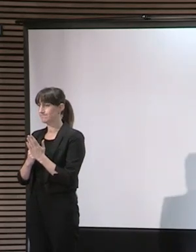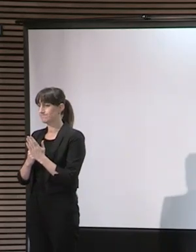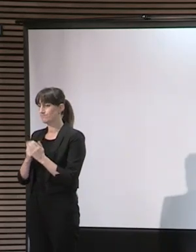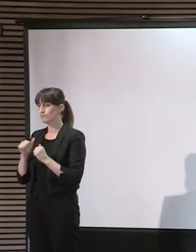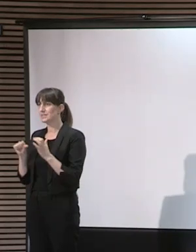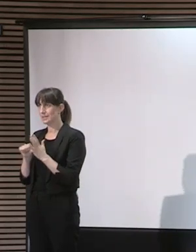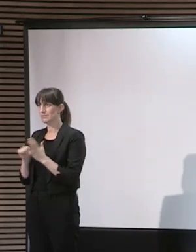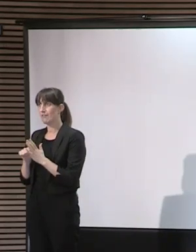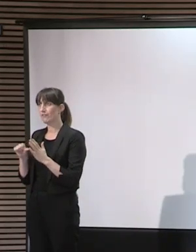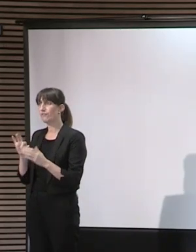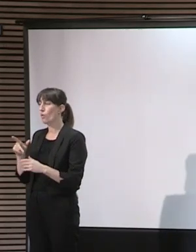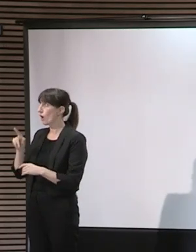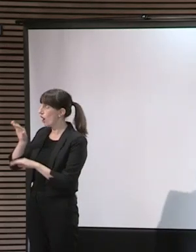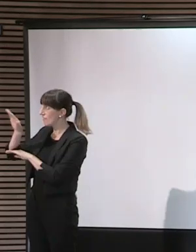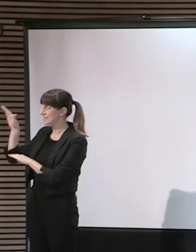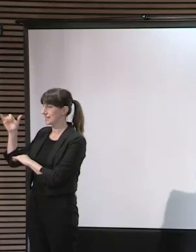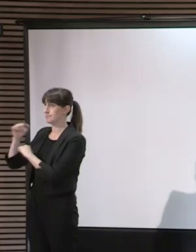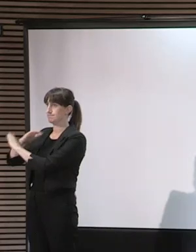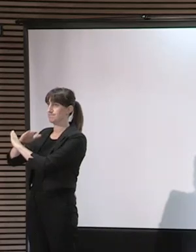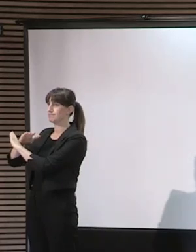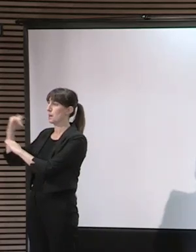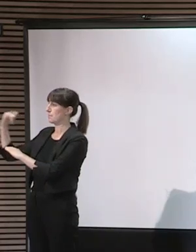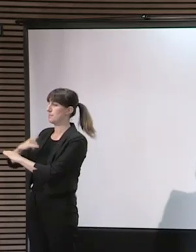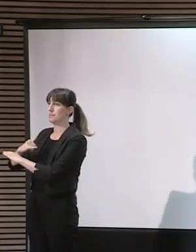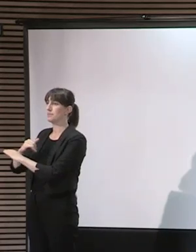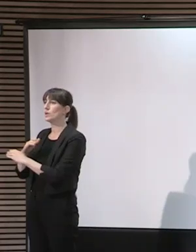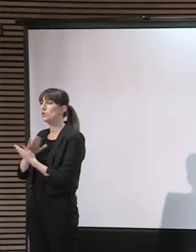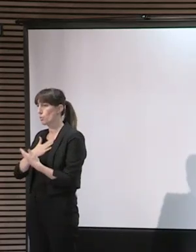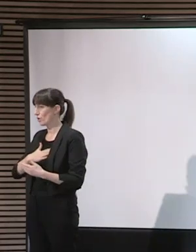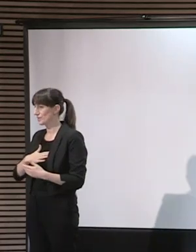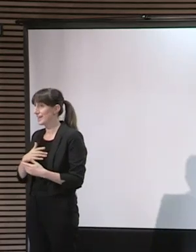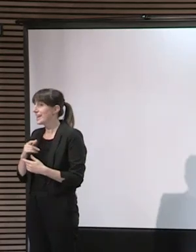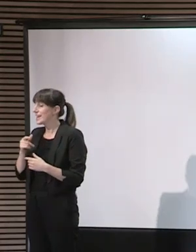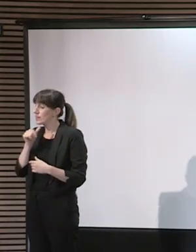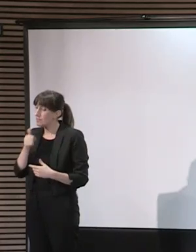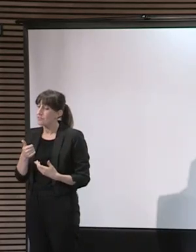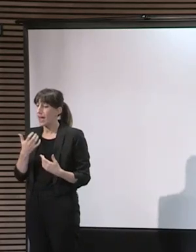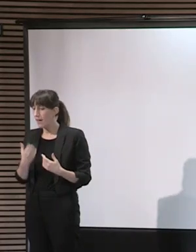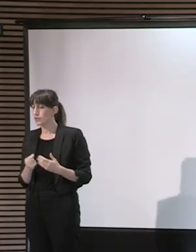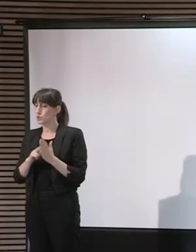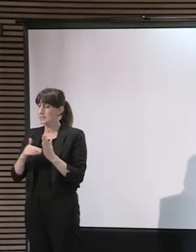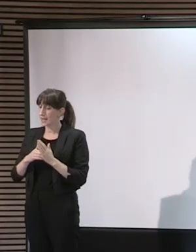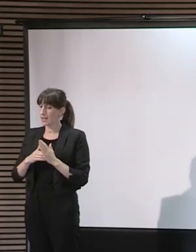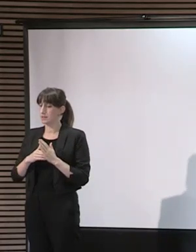and measures at the border that are part of an elimination strategy. So, even